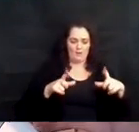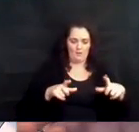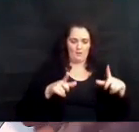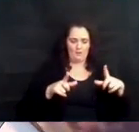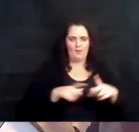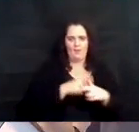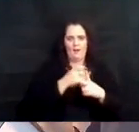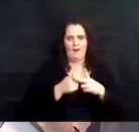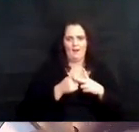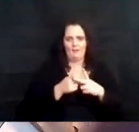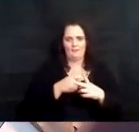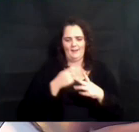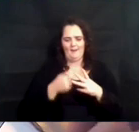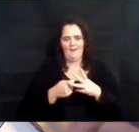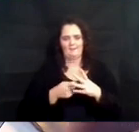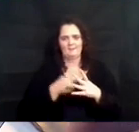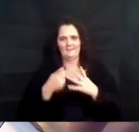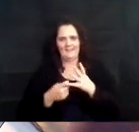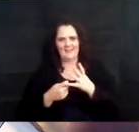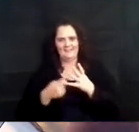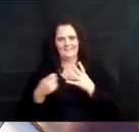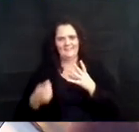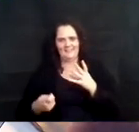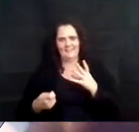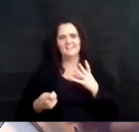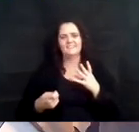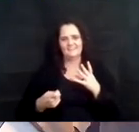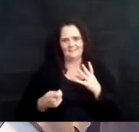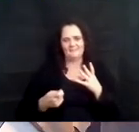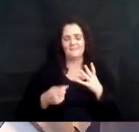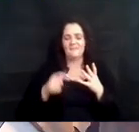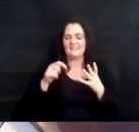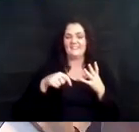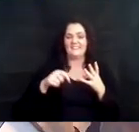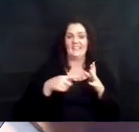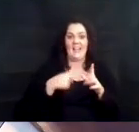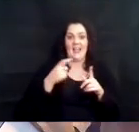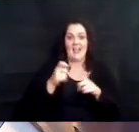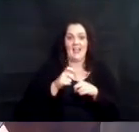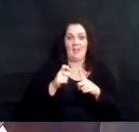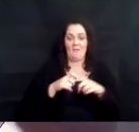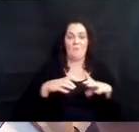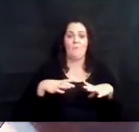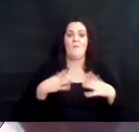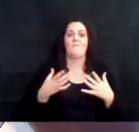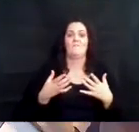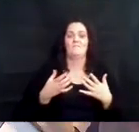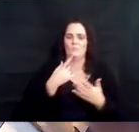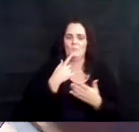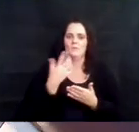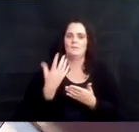that this application will instantly put that into an animation and roll it